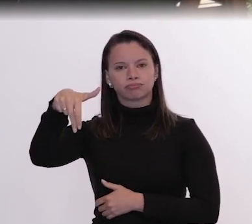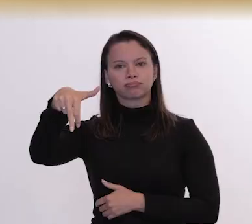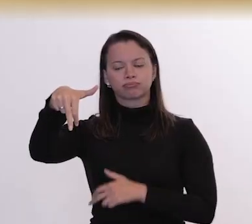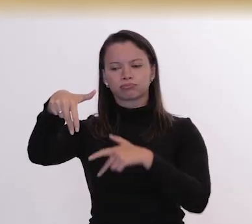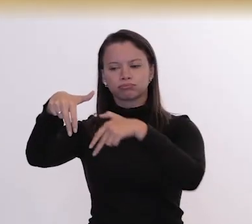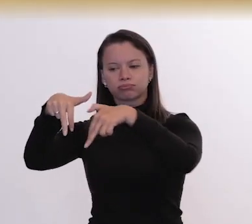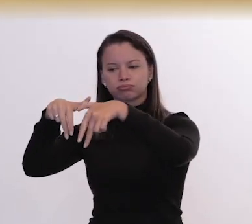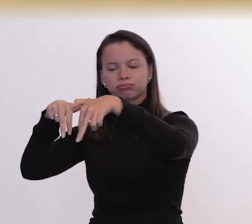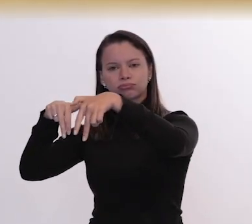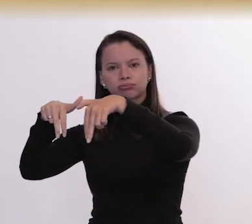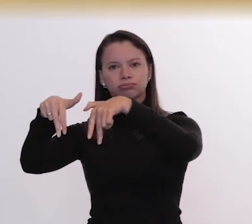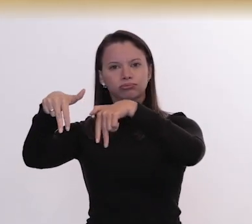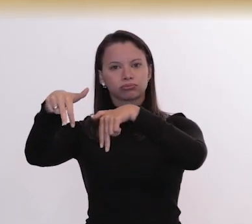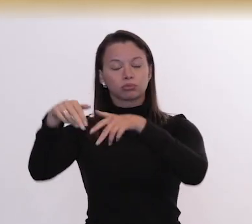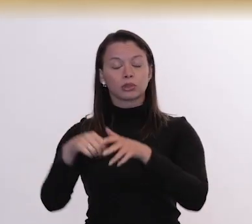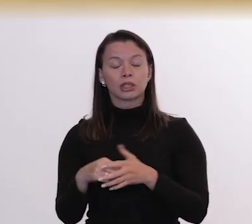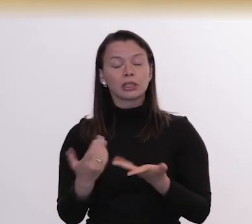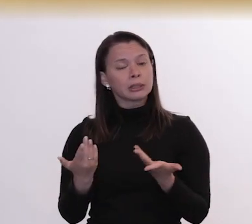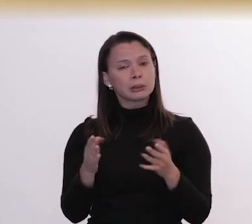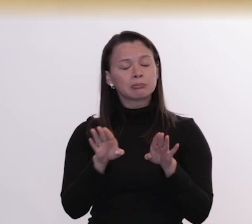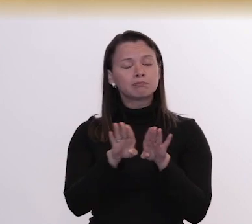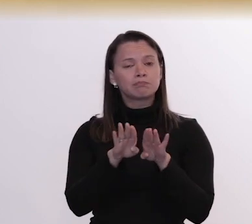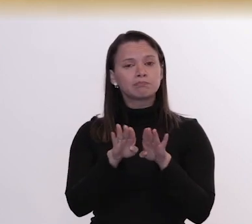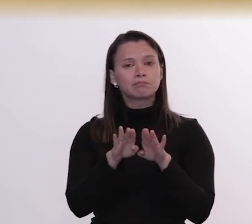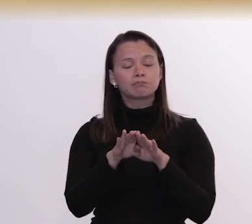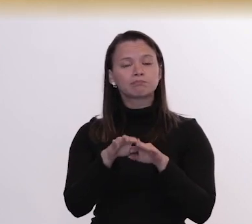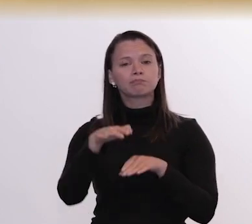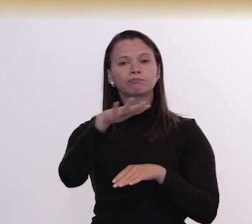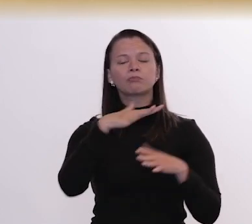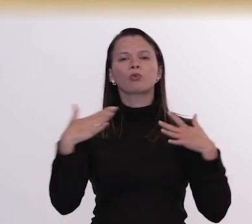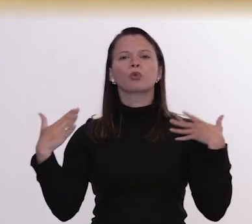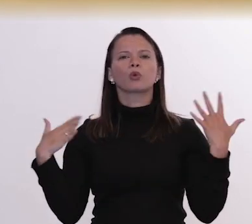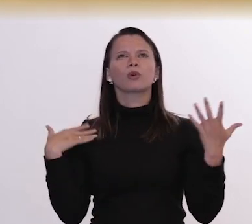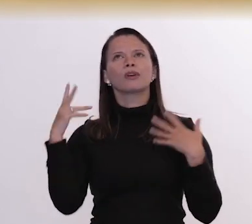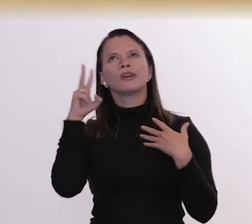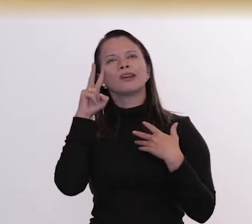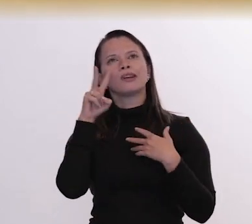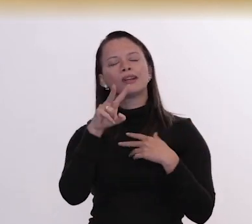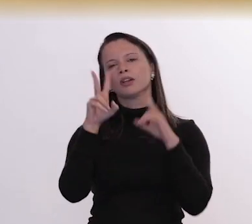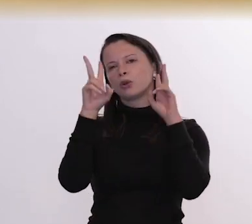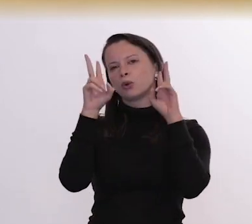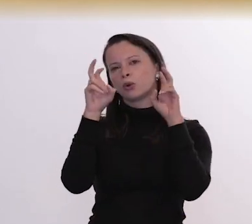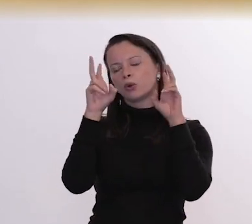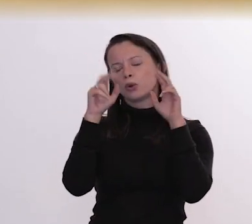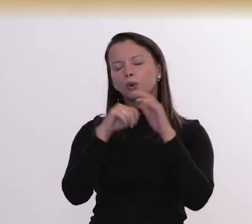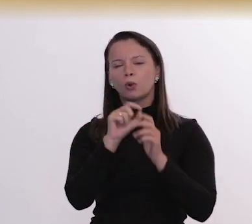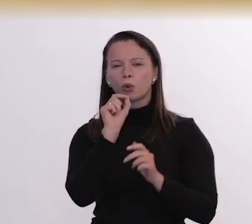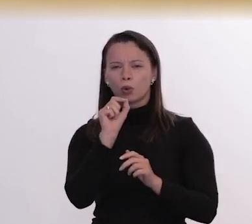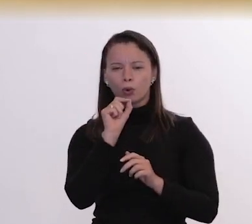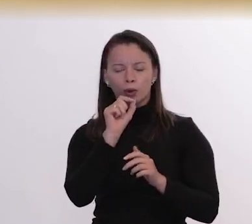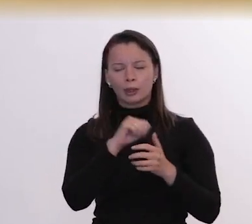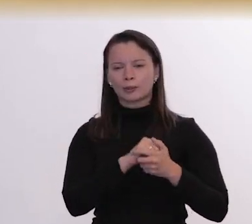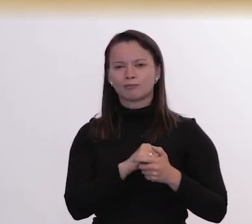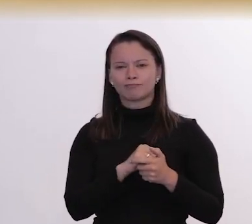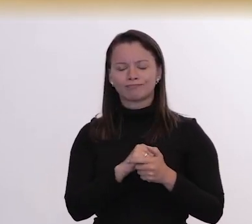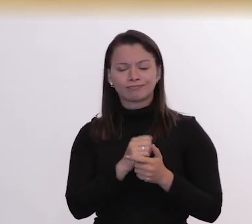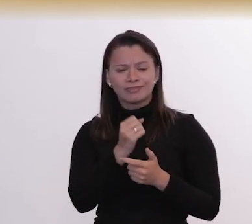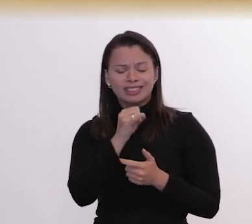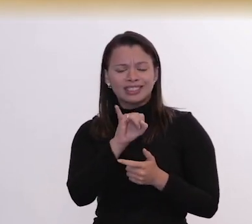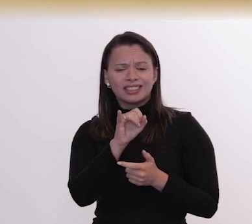However, the sidewalk is seen as a second-place space, it is not seen as something public,